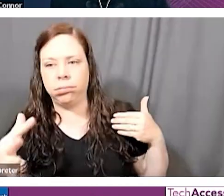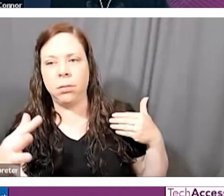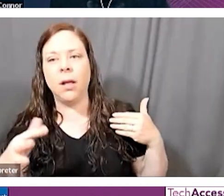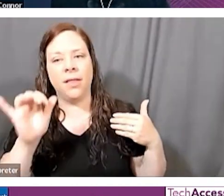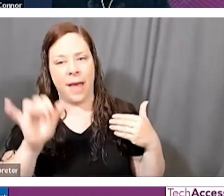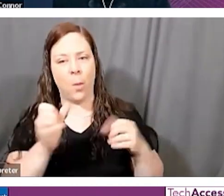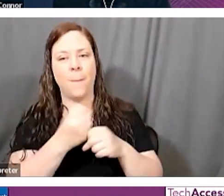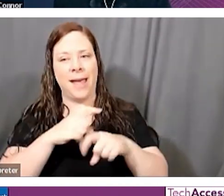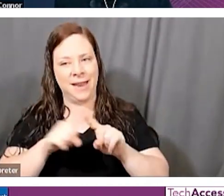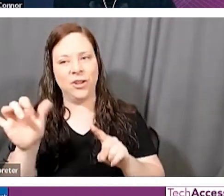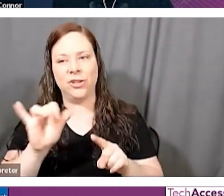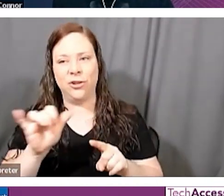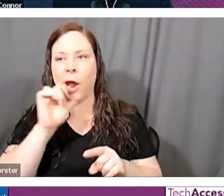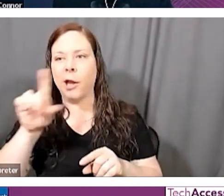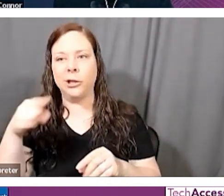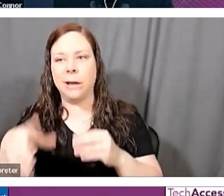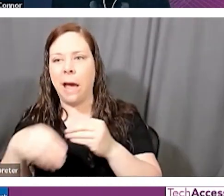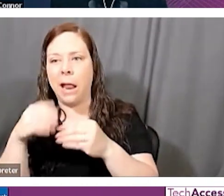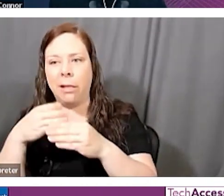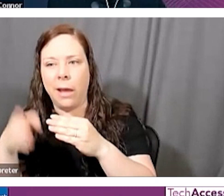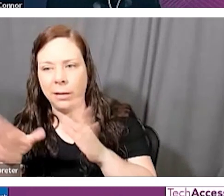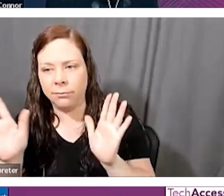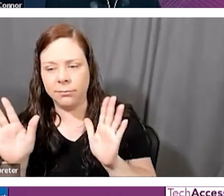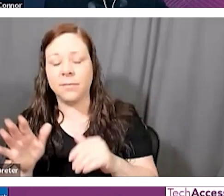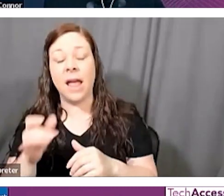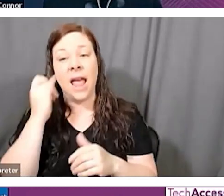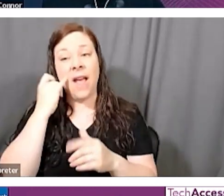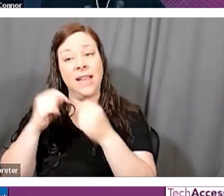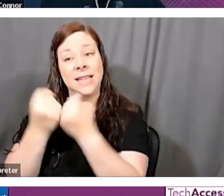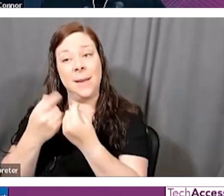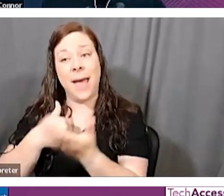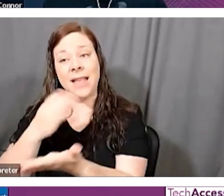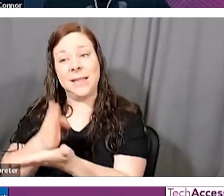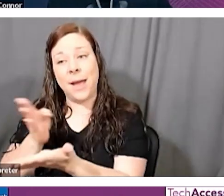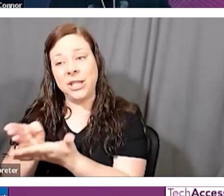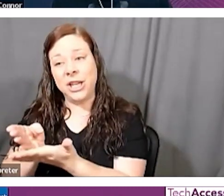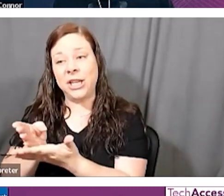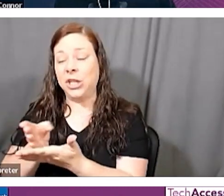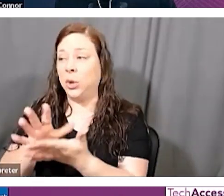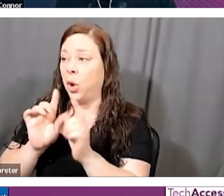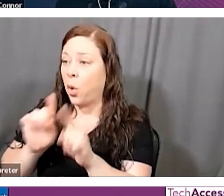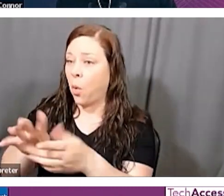at the end of the day for accessibility, when that team has the budget to go learn and to hire the experts and they have the authority